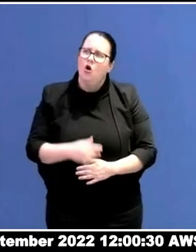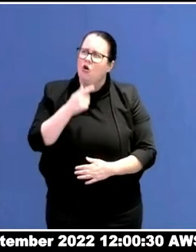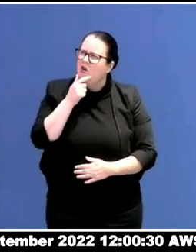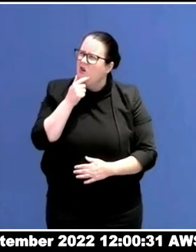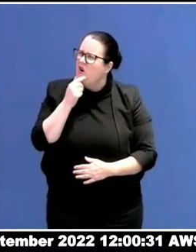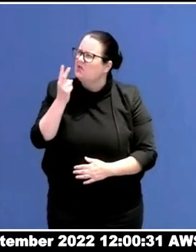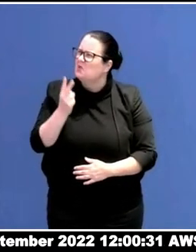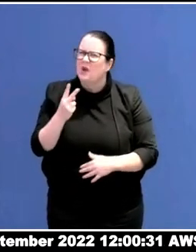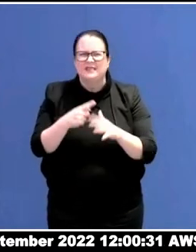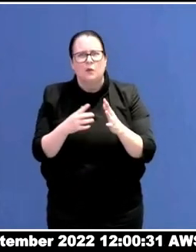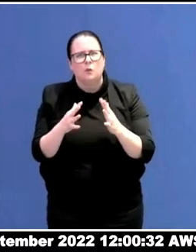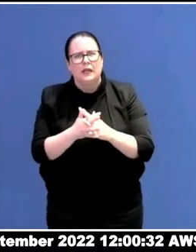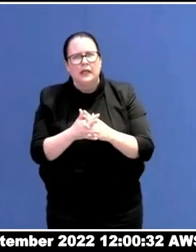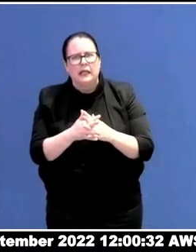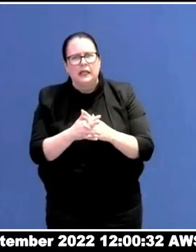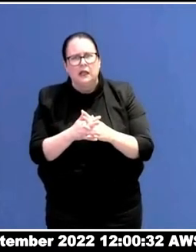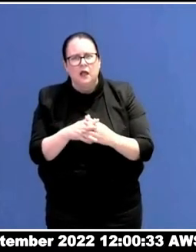times a week." Like, seriously.